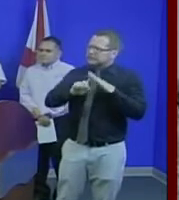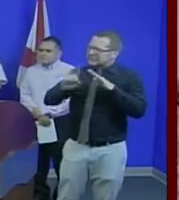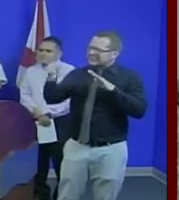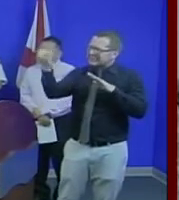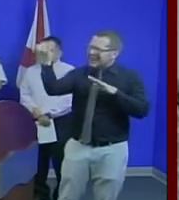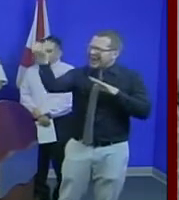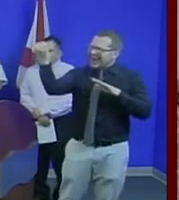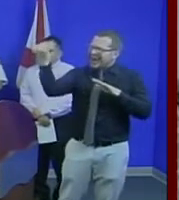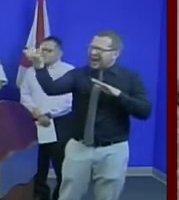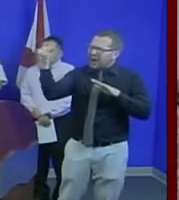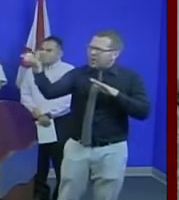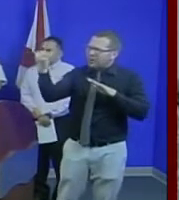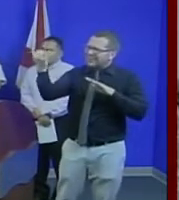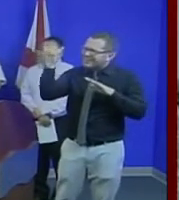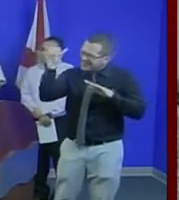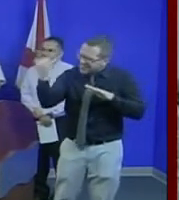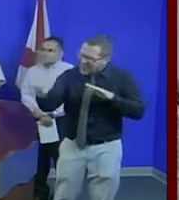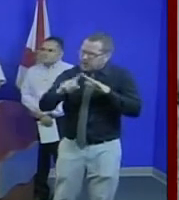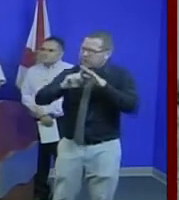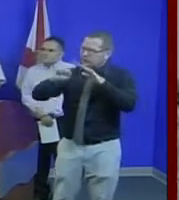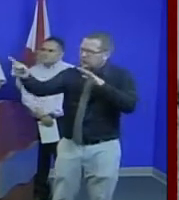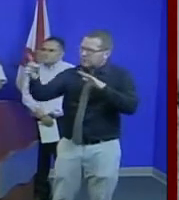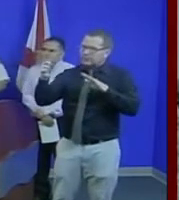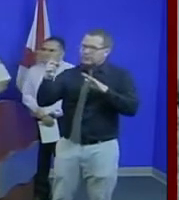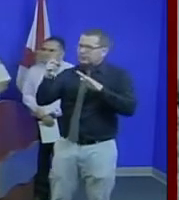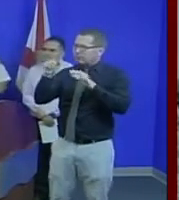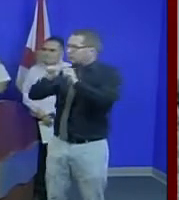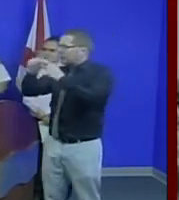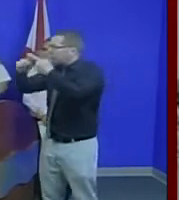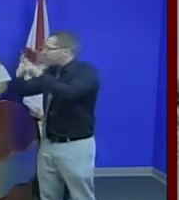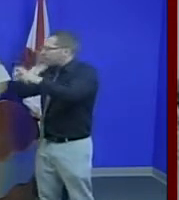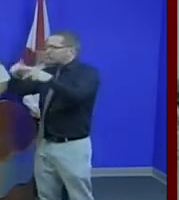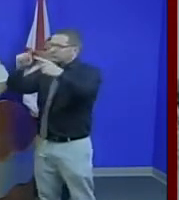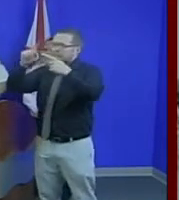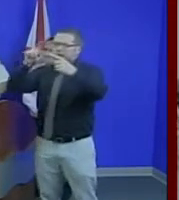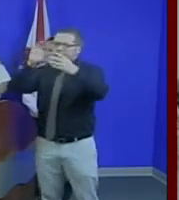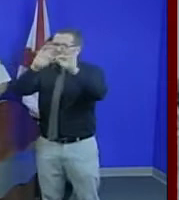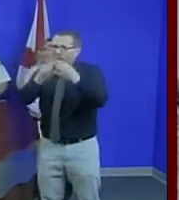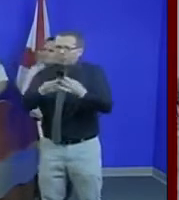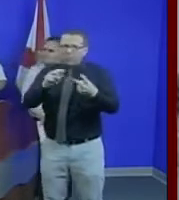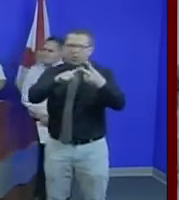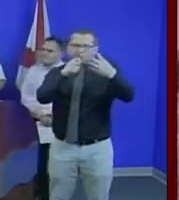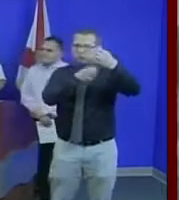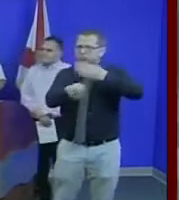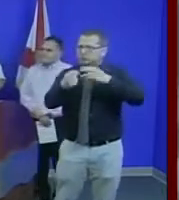LYING AREAS OR OUR COASTAL AREAS TO VOLUNTARY EVACUATE. YOU STILL HAVE TIME TO DO THA